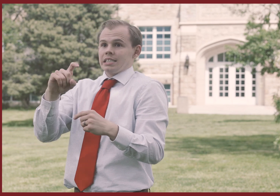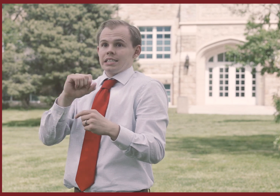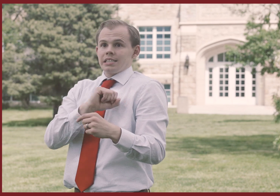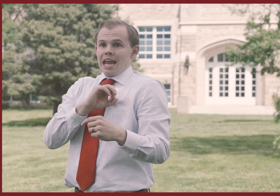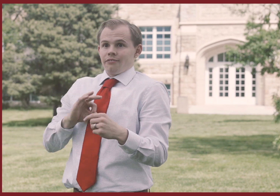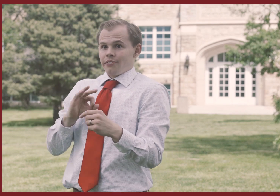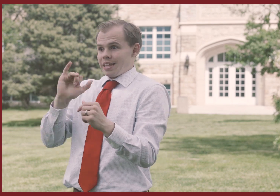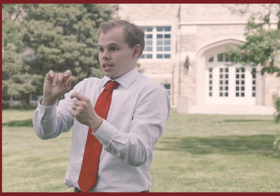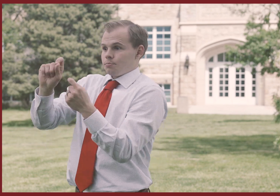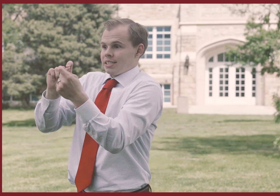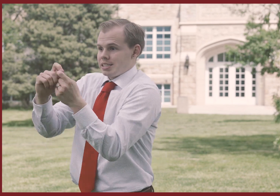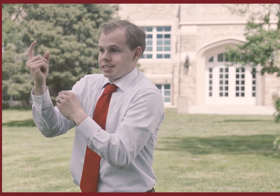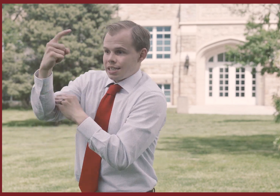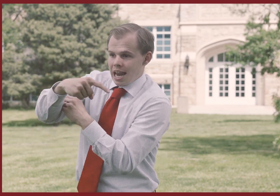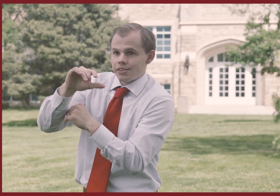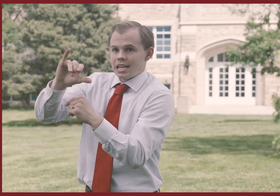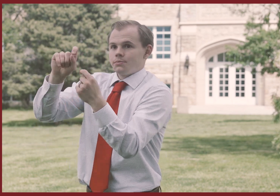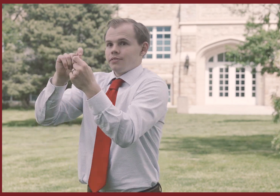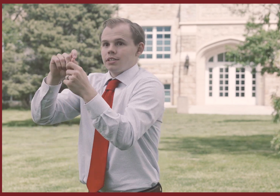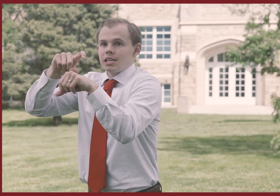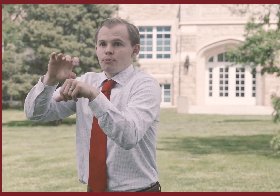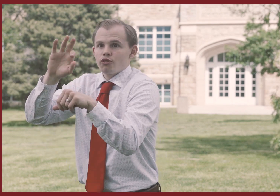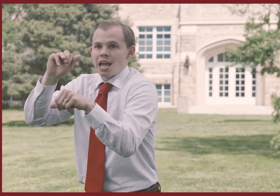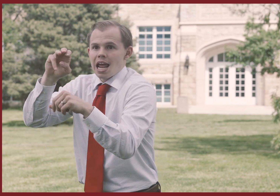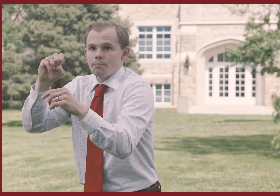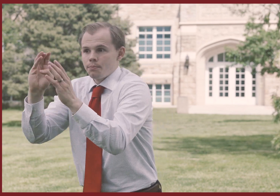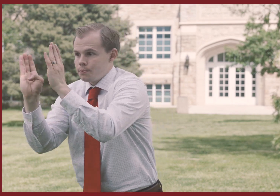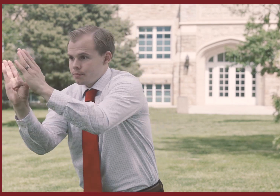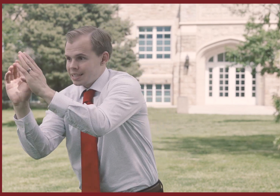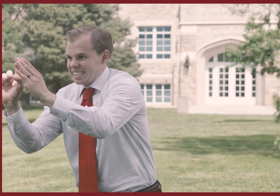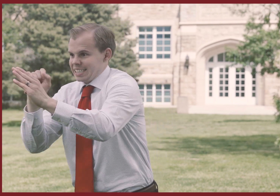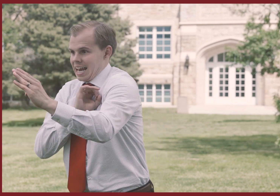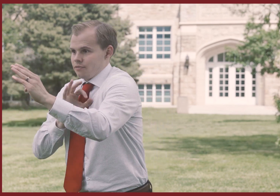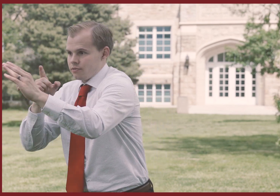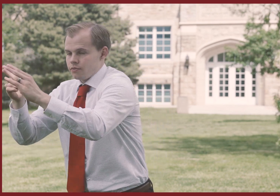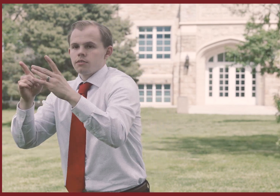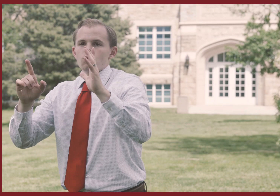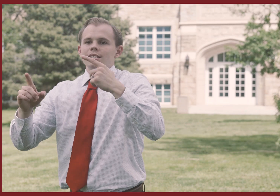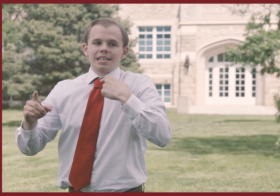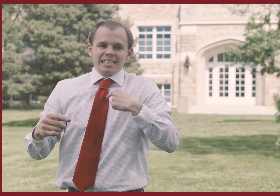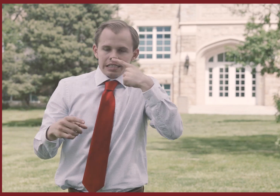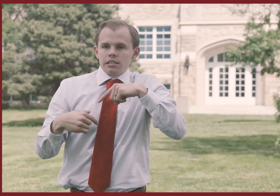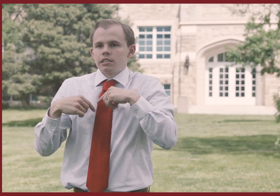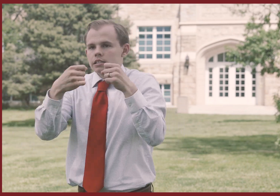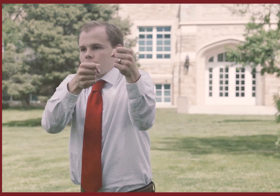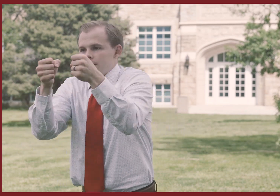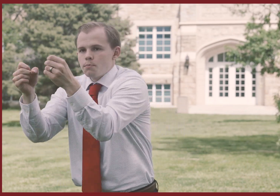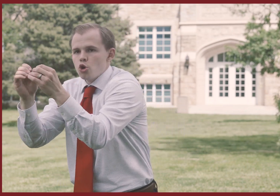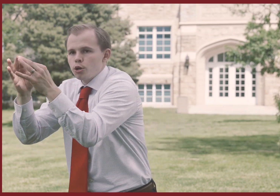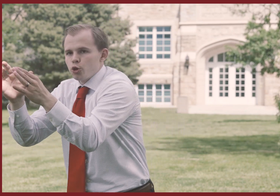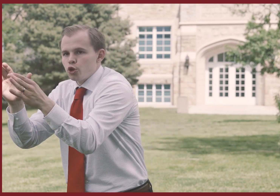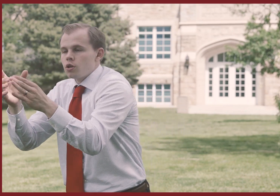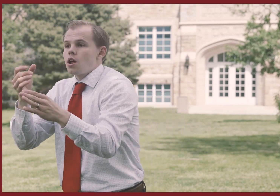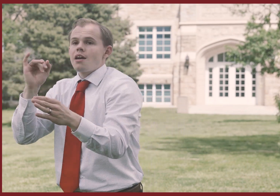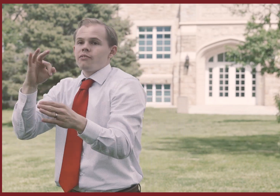You know, if they need staff at that specific day, that specific time, that time frame, I would, you know, assign staff there and put an interpreter there.